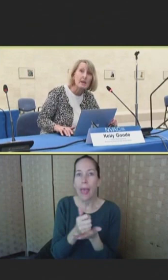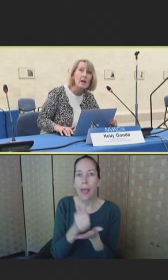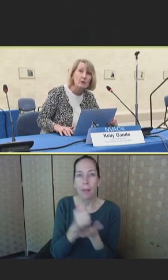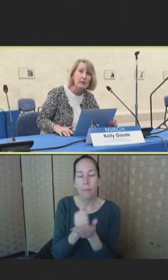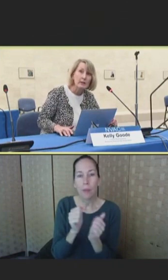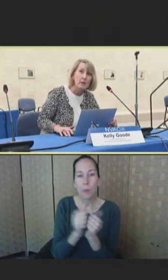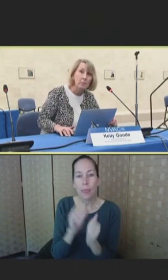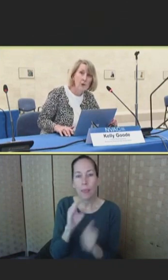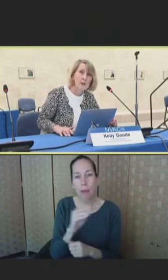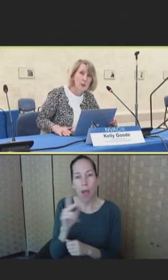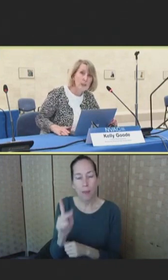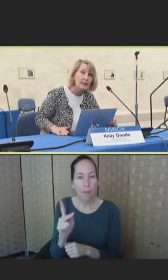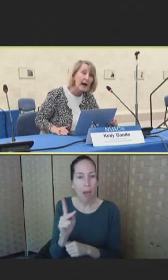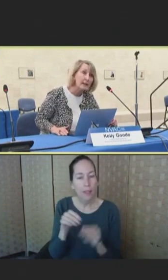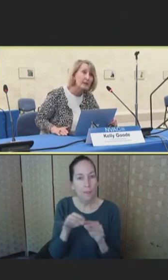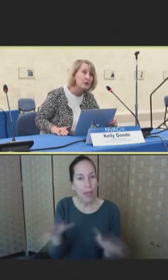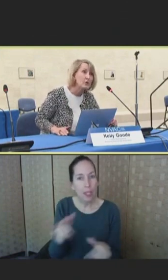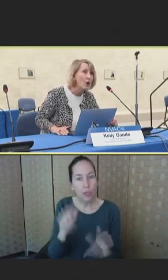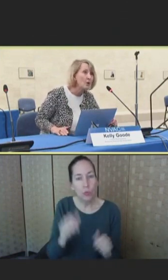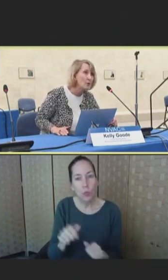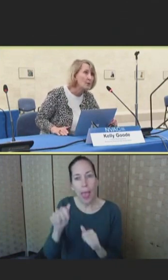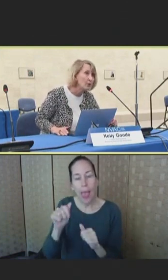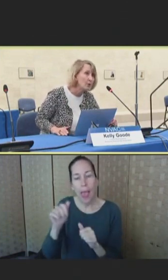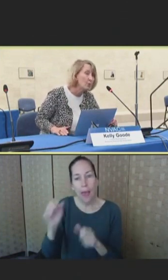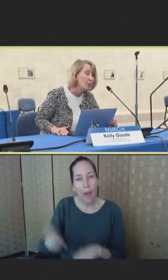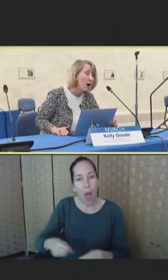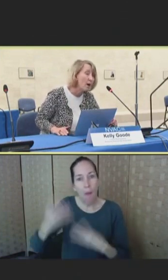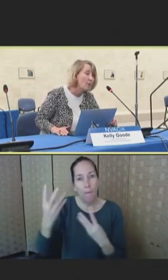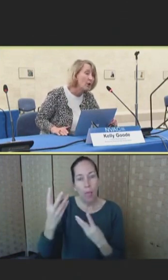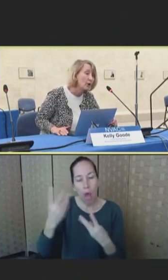you can upload and look at that. And then there's also a new article